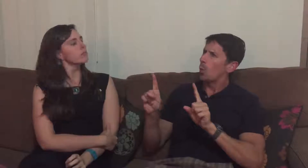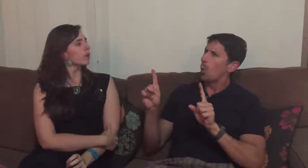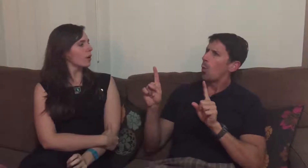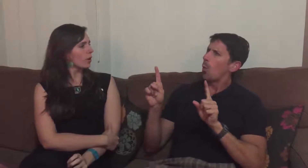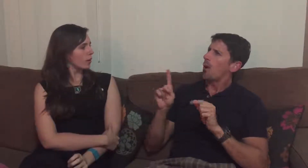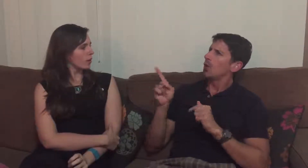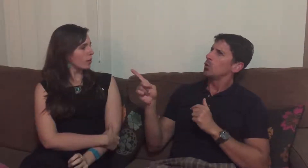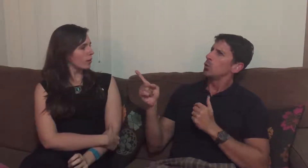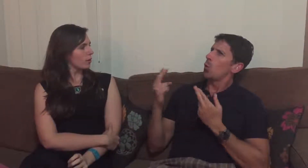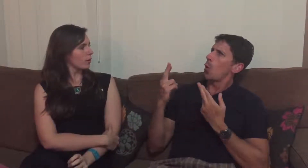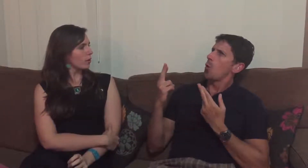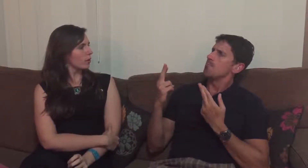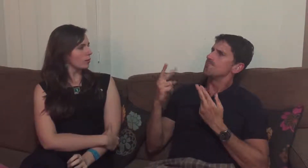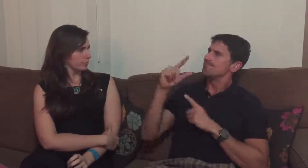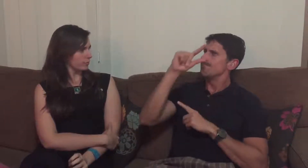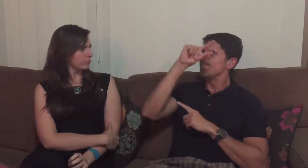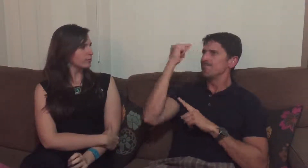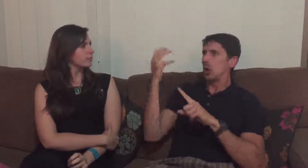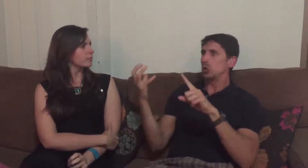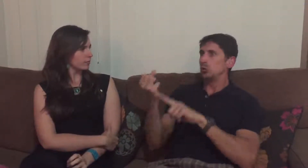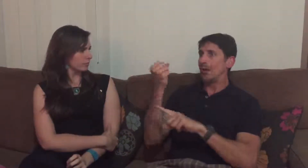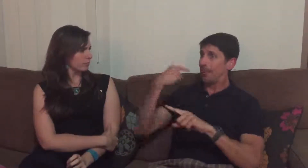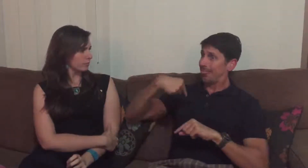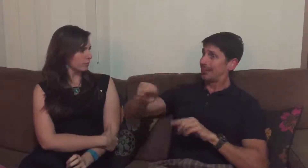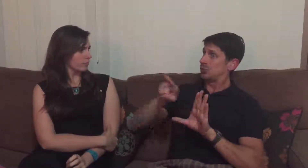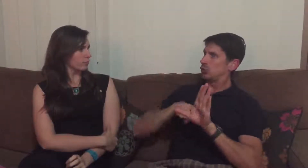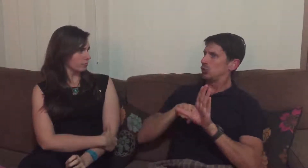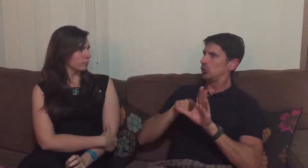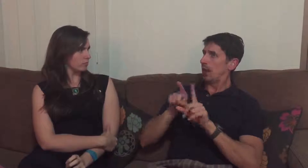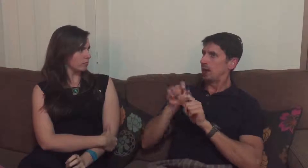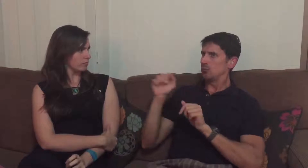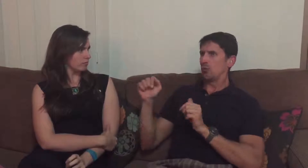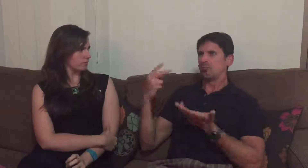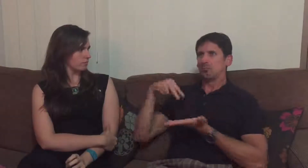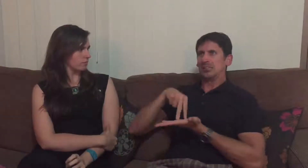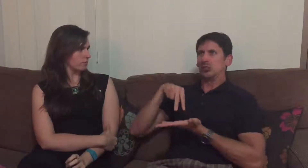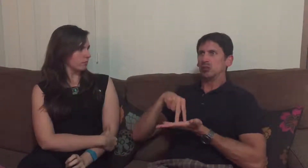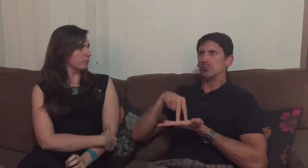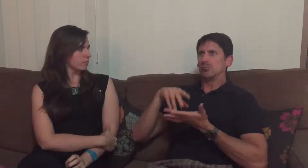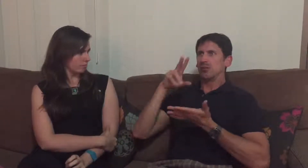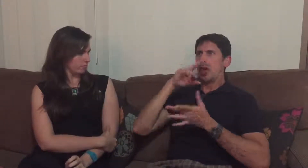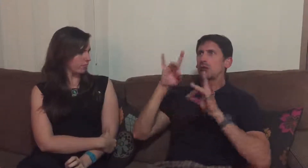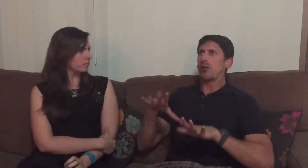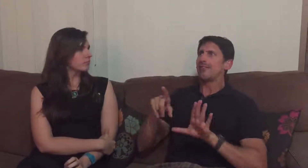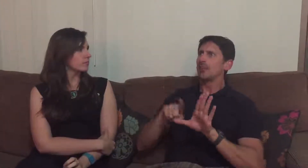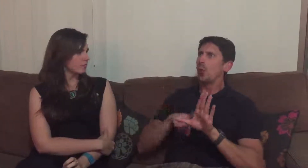So this year, 2015, in your position as Young Australian of the Year,